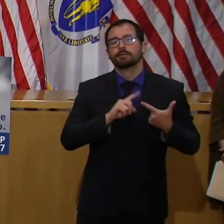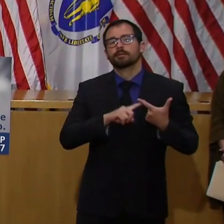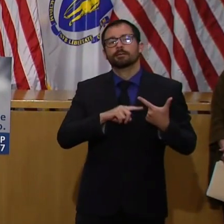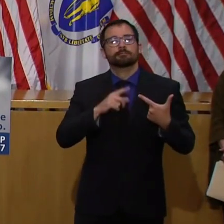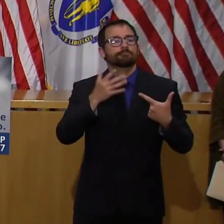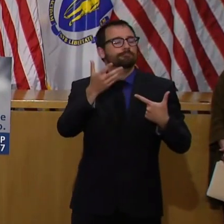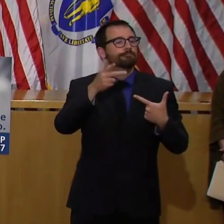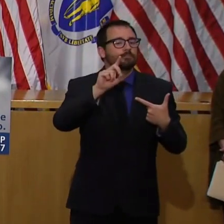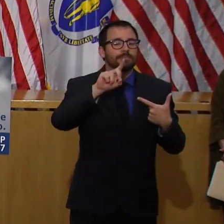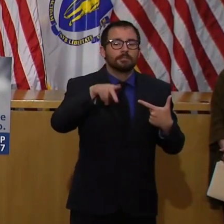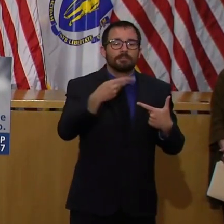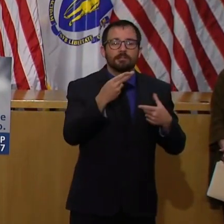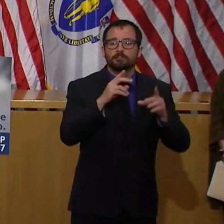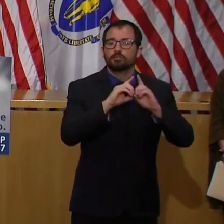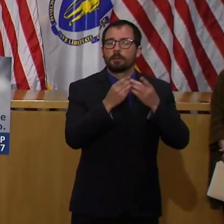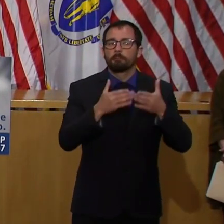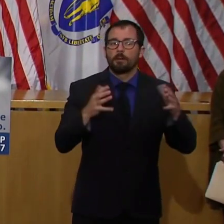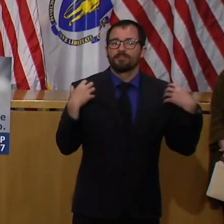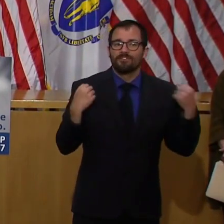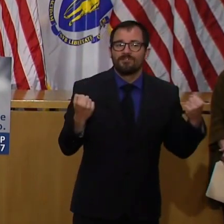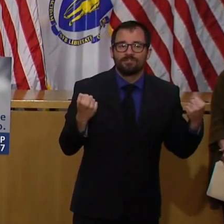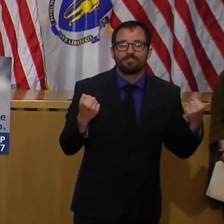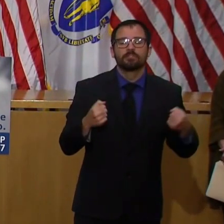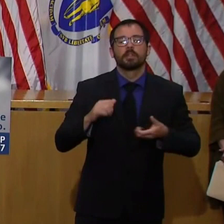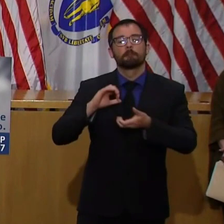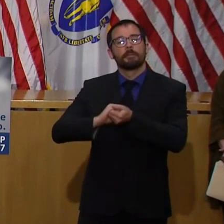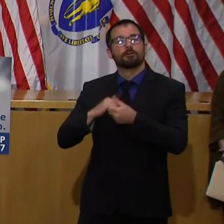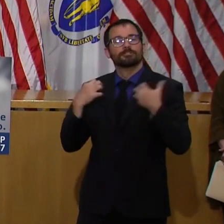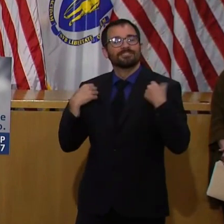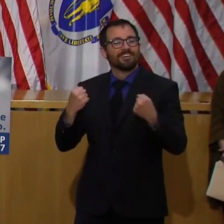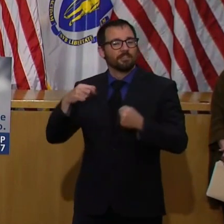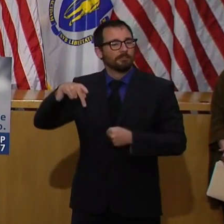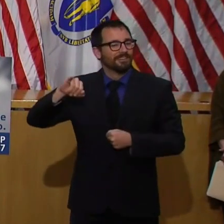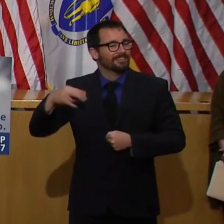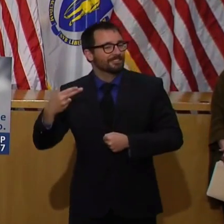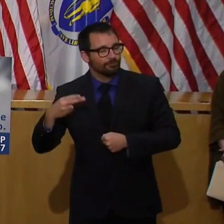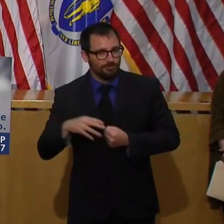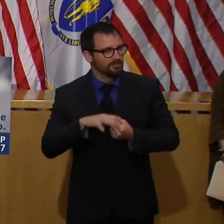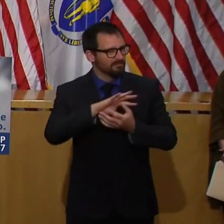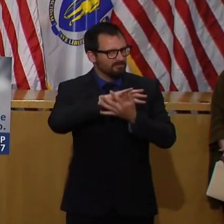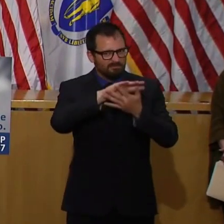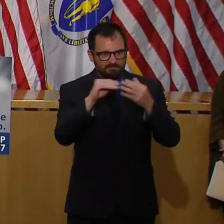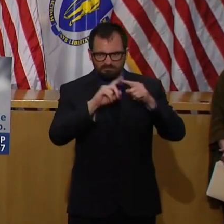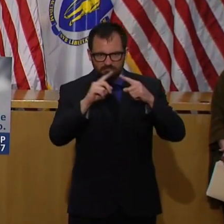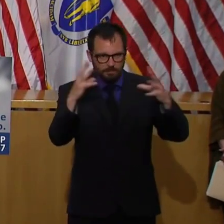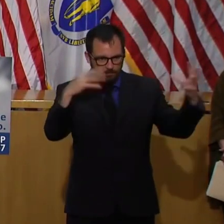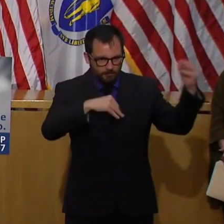MASSACHUSETTS TO CONTAIN THE SPREAD OF THE DISEASE. WE WERE THE FIRST STATE IN THE NATION TO LAUNCH A STATEWIDE